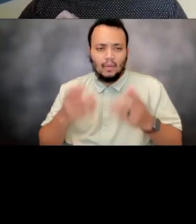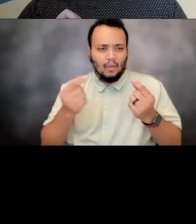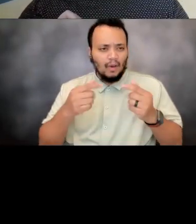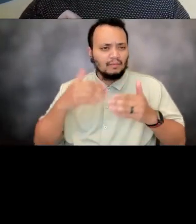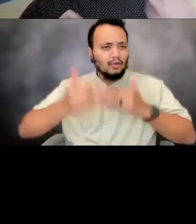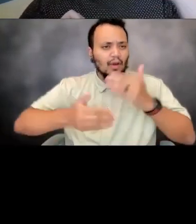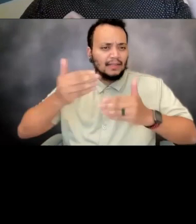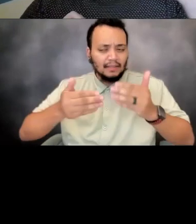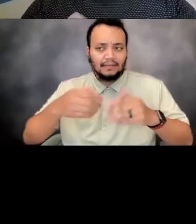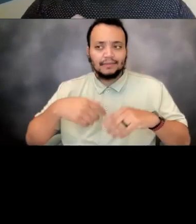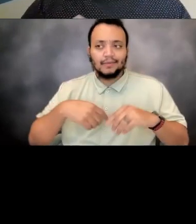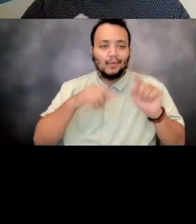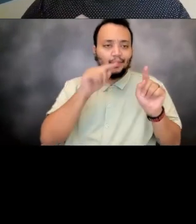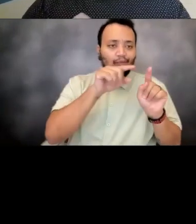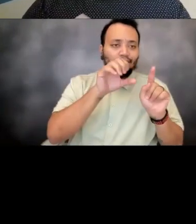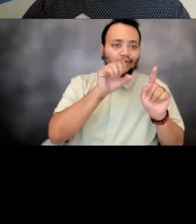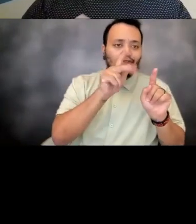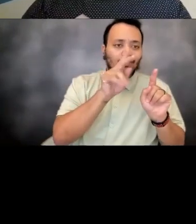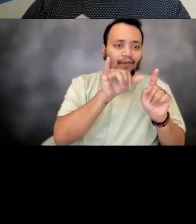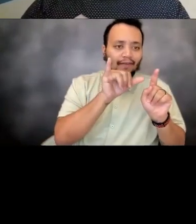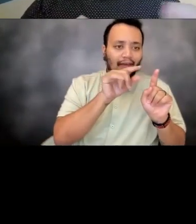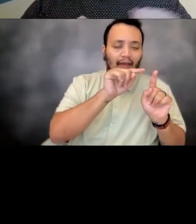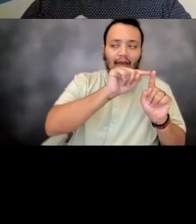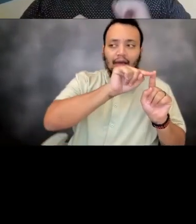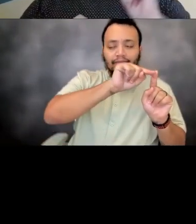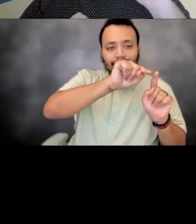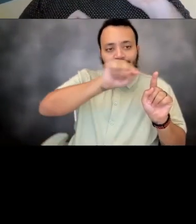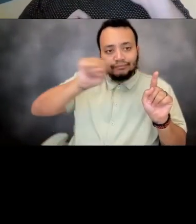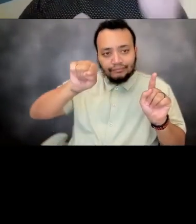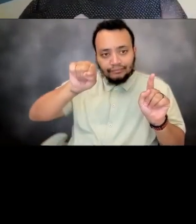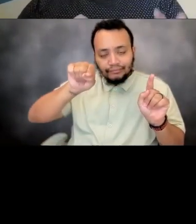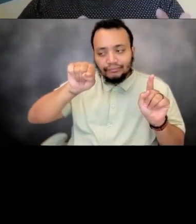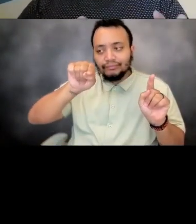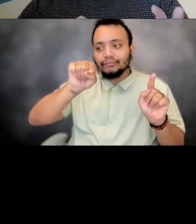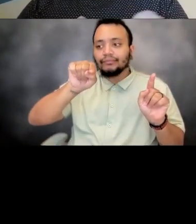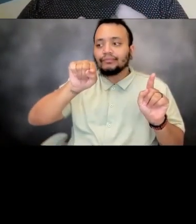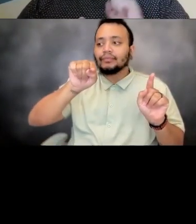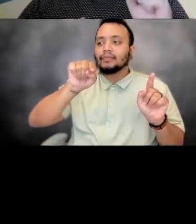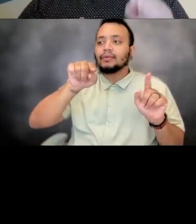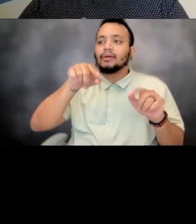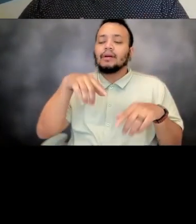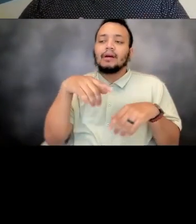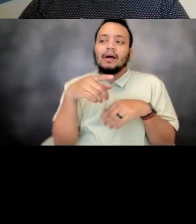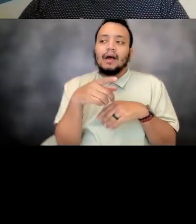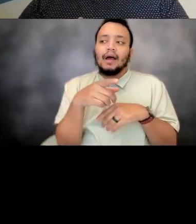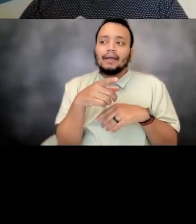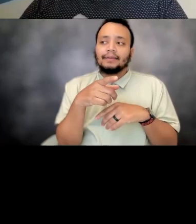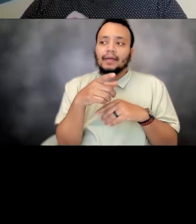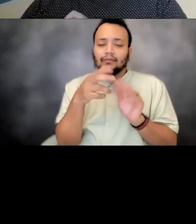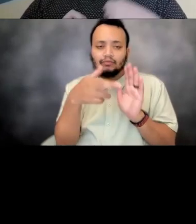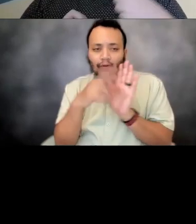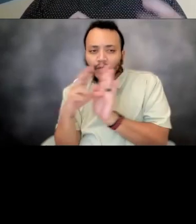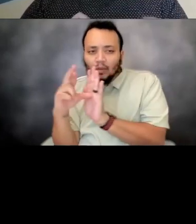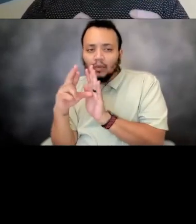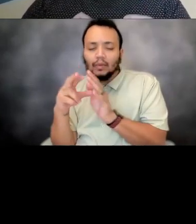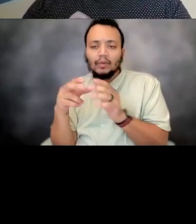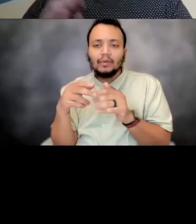and then sign people up for their first choice session. Some people, you know, were screened out a couple times,